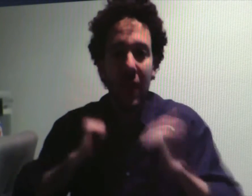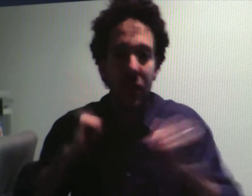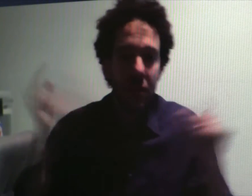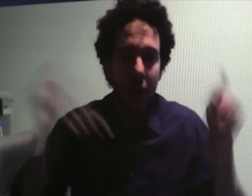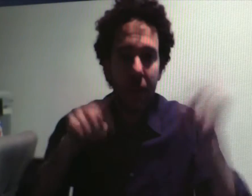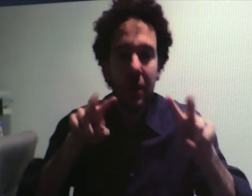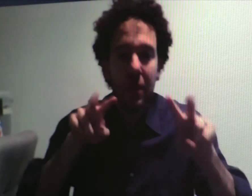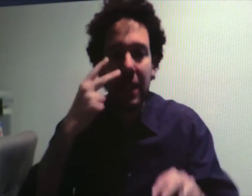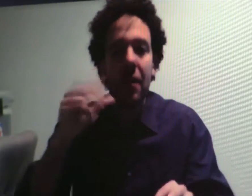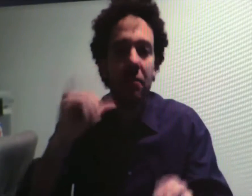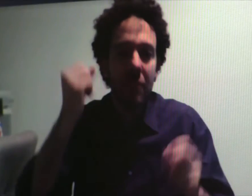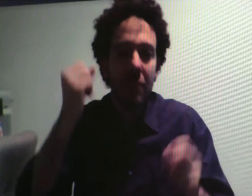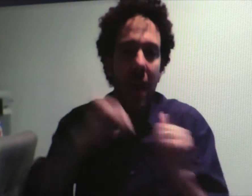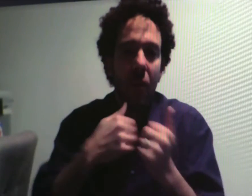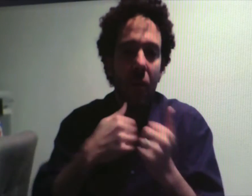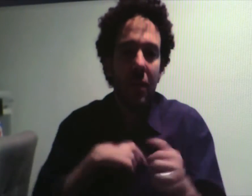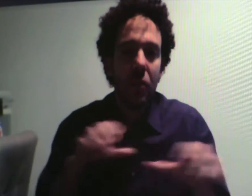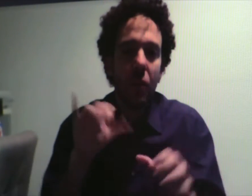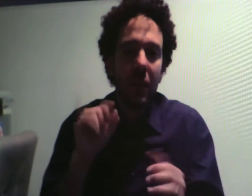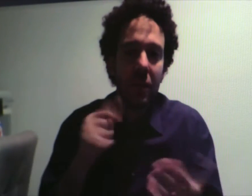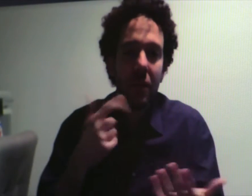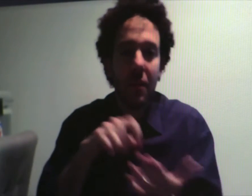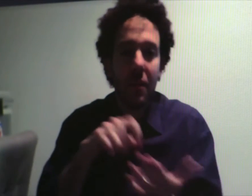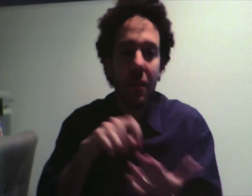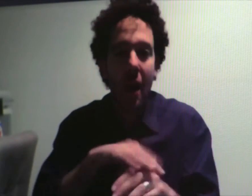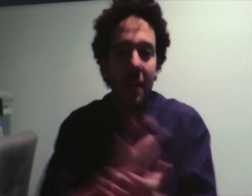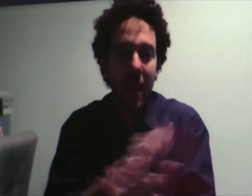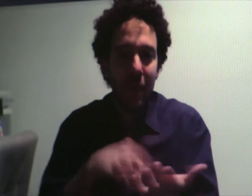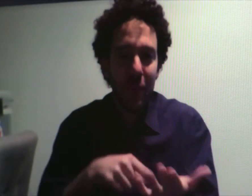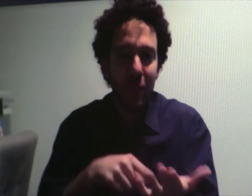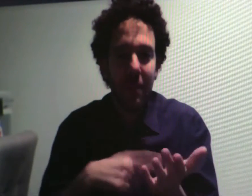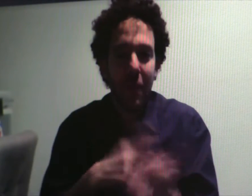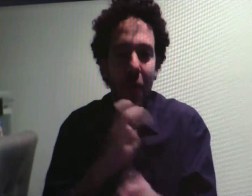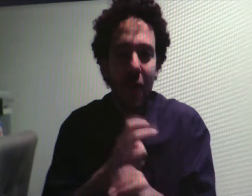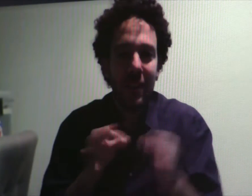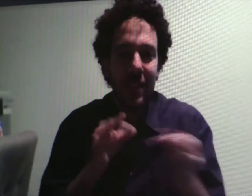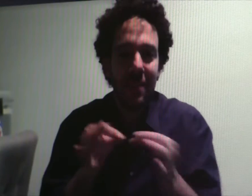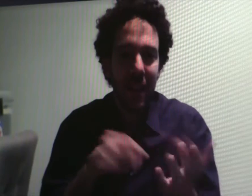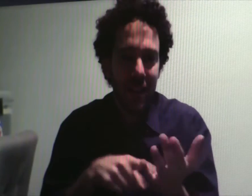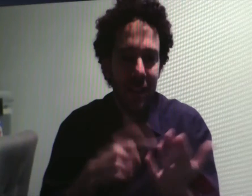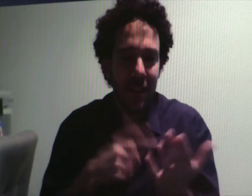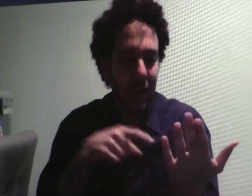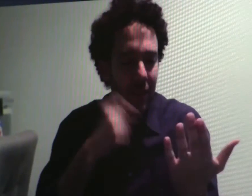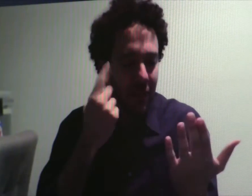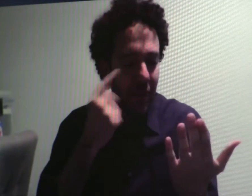and other theatre companies come and watch, and they understand how we do it. Because if its written on paper,